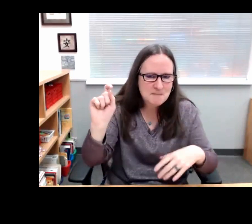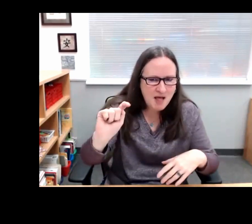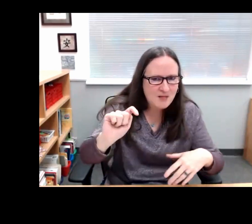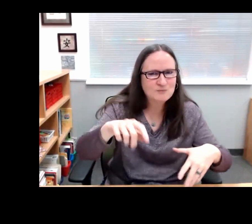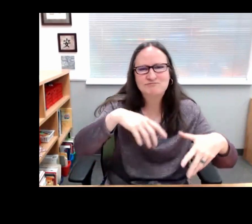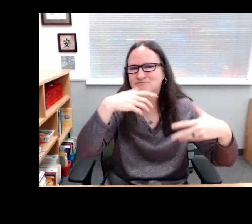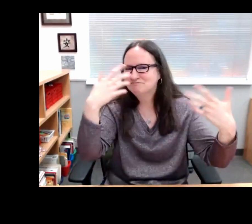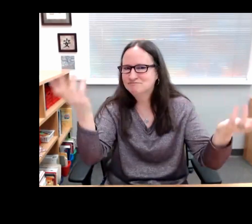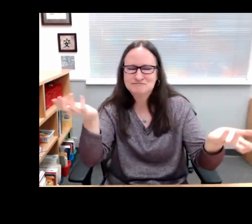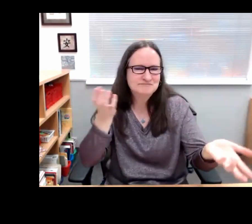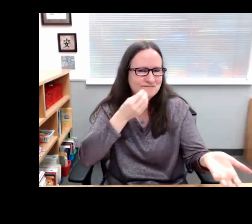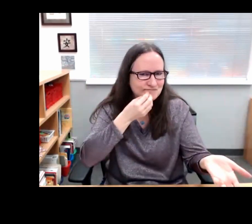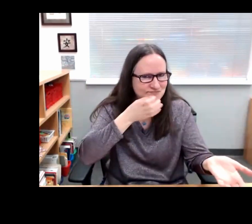in a few minutes. If you want to